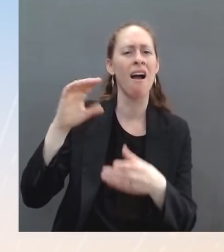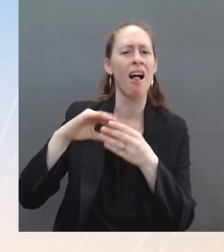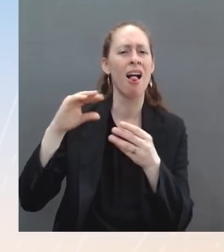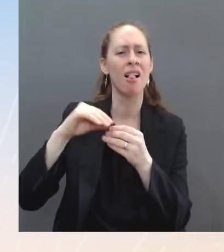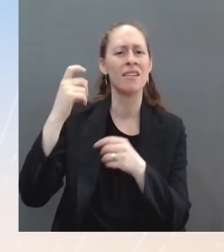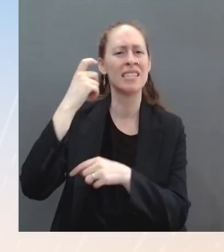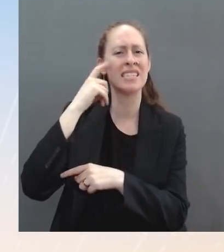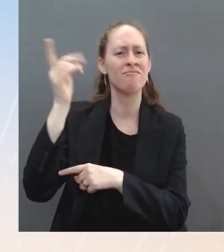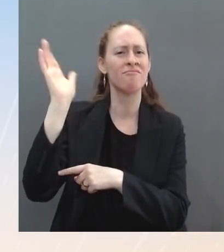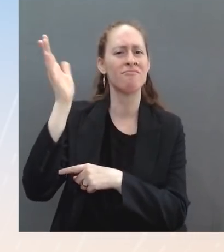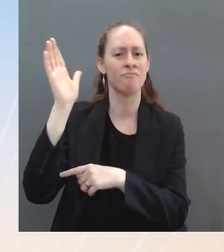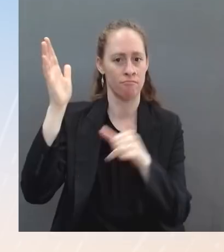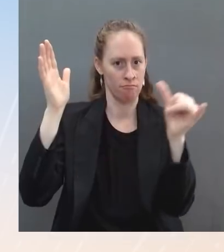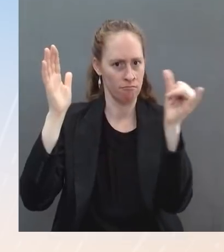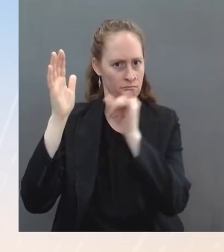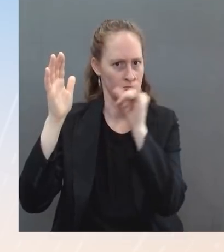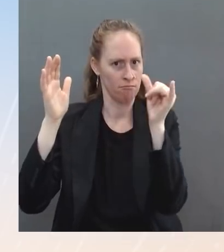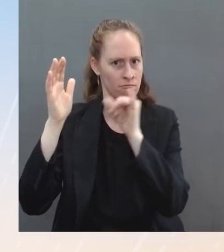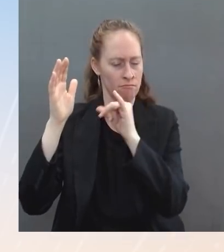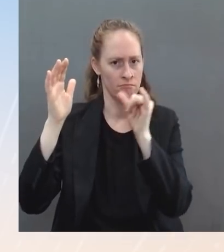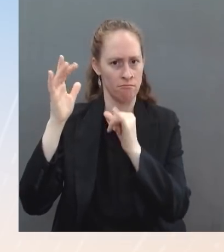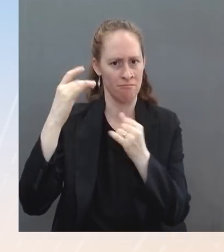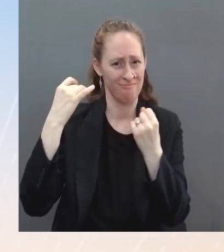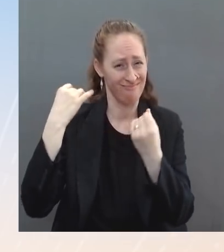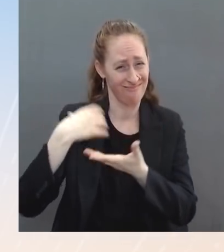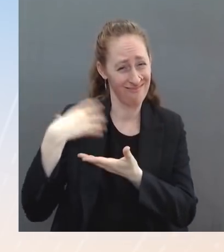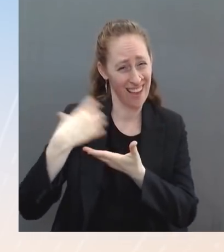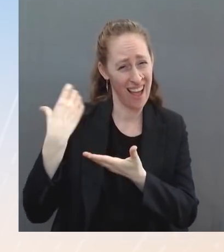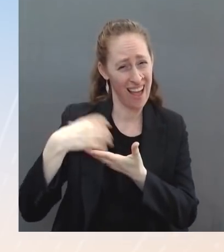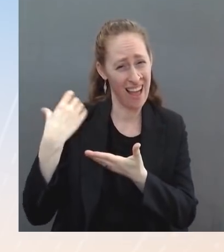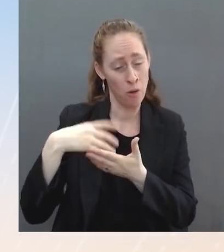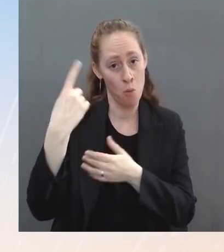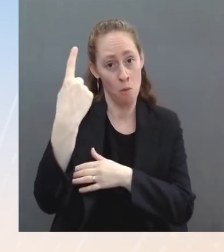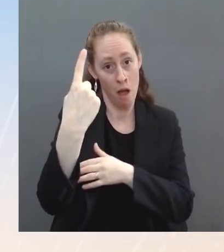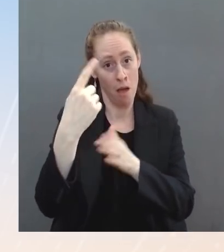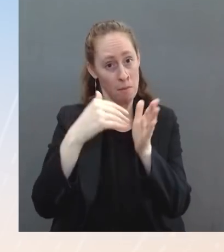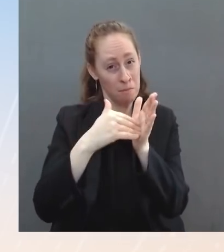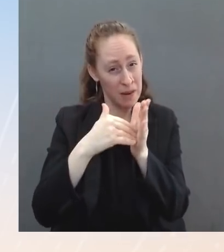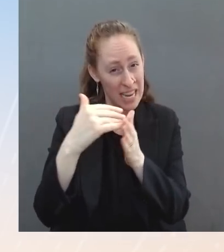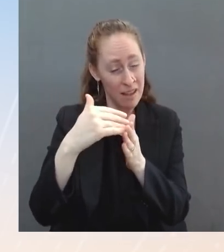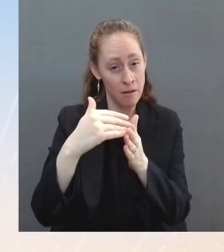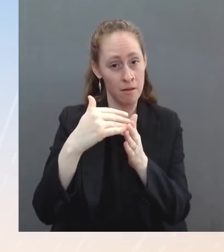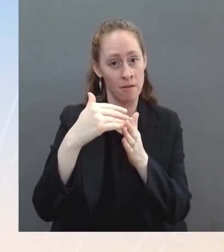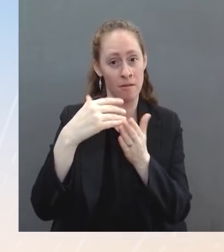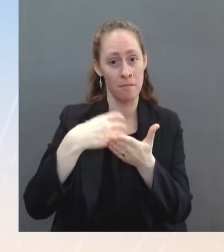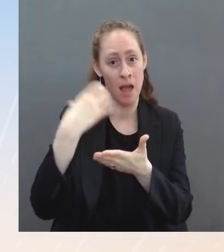and demand in the market. A million barrels a day is a significant addition to the marketplace